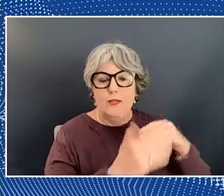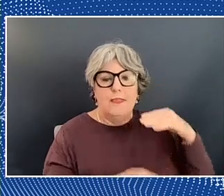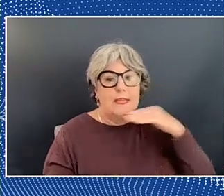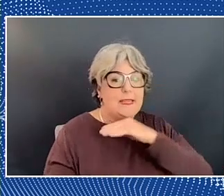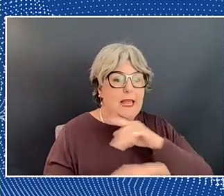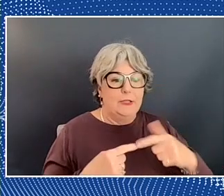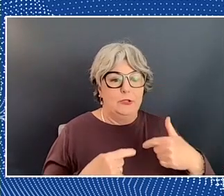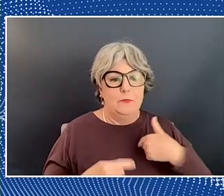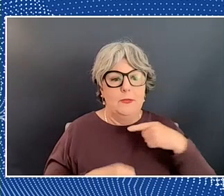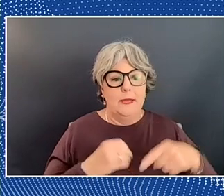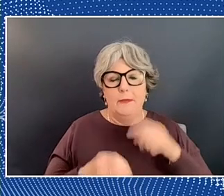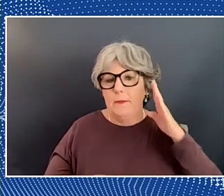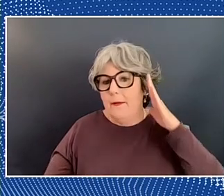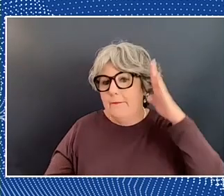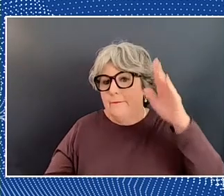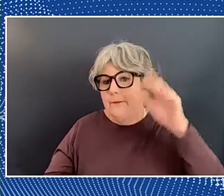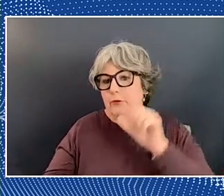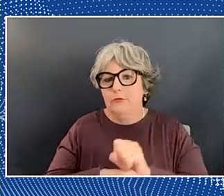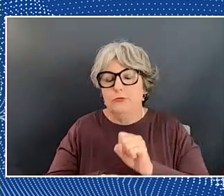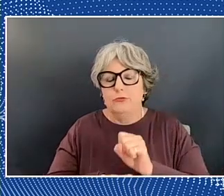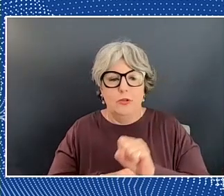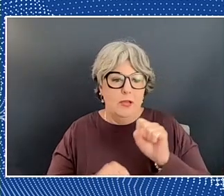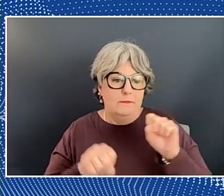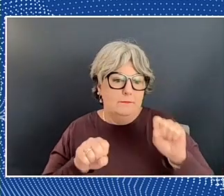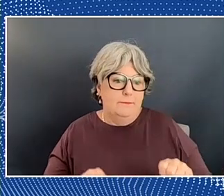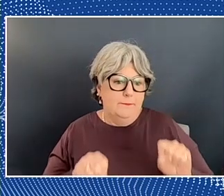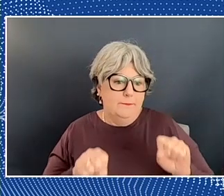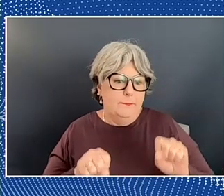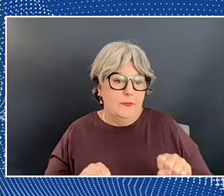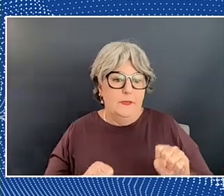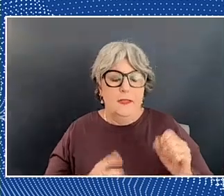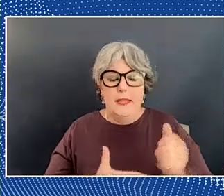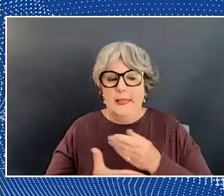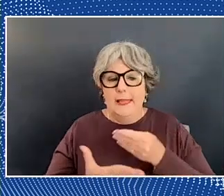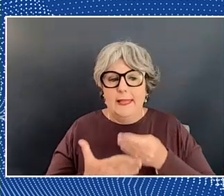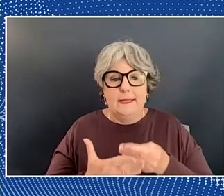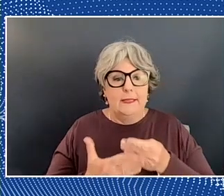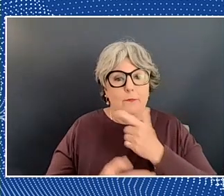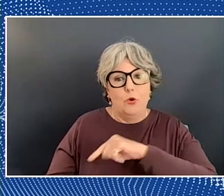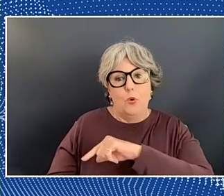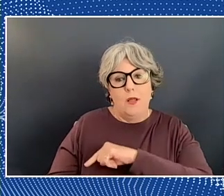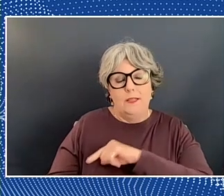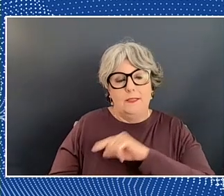future job prospects, potential income, the quality of the instructors, the total